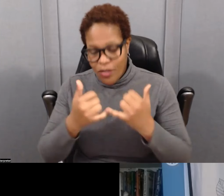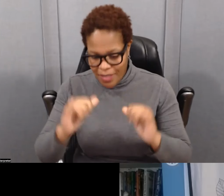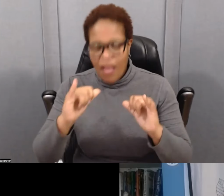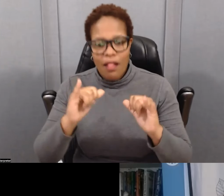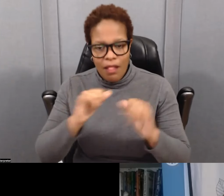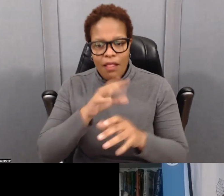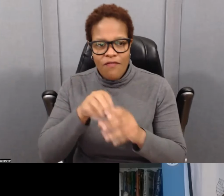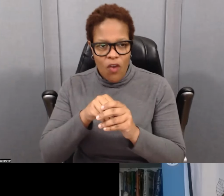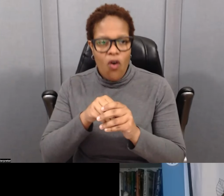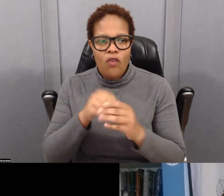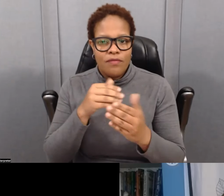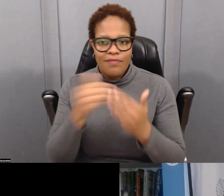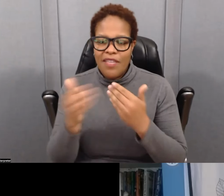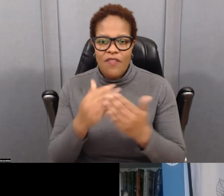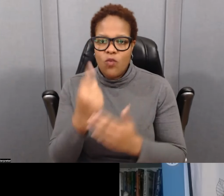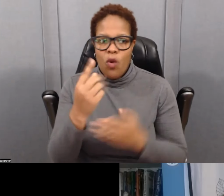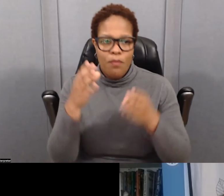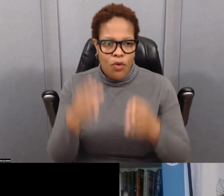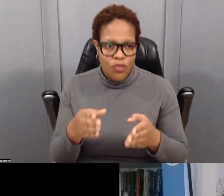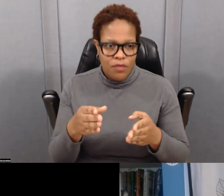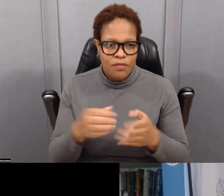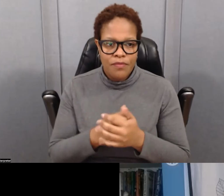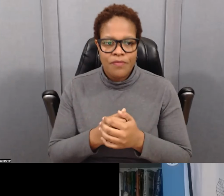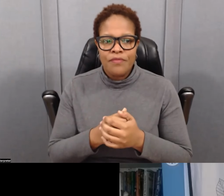even if it's a one person production for the AD.